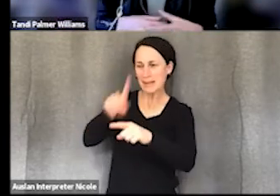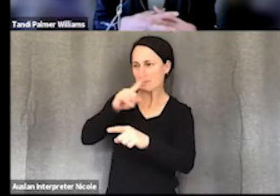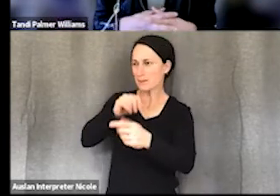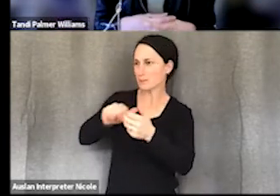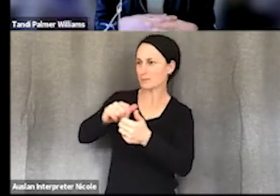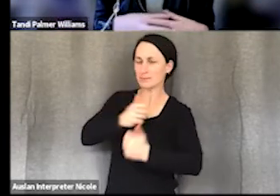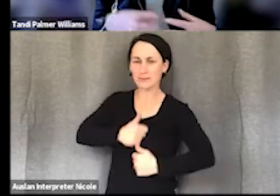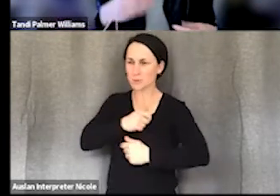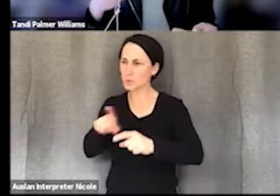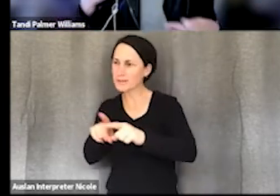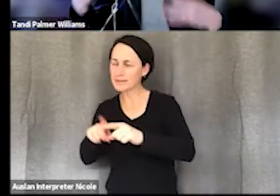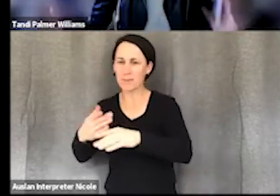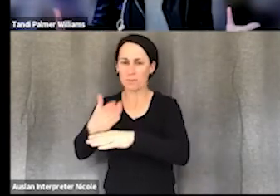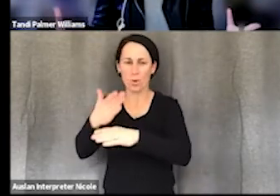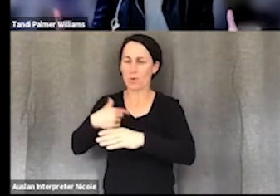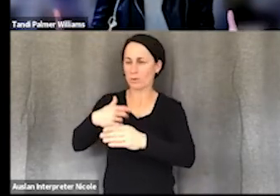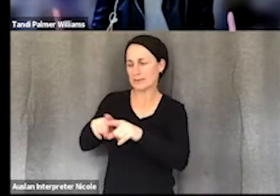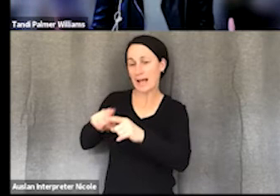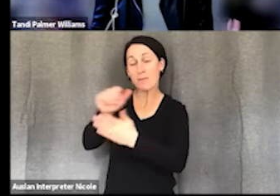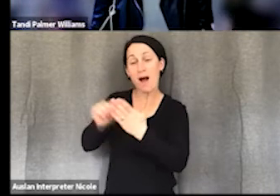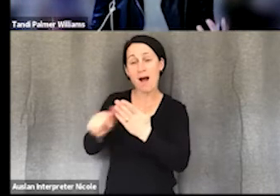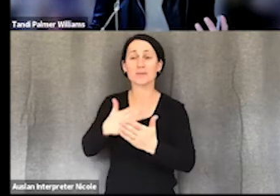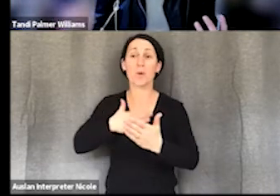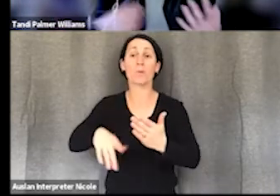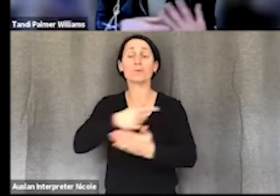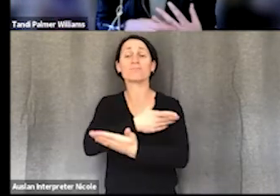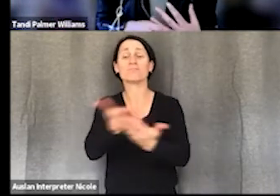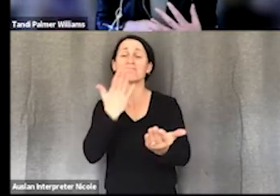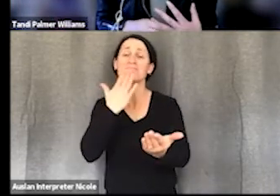So I would love to hear your thoughts on this for those who are in programming.